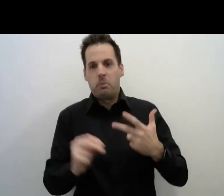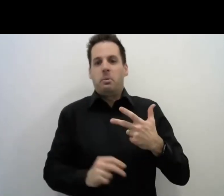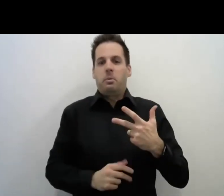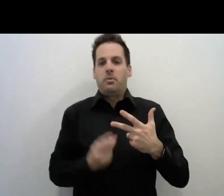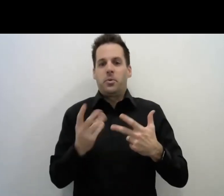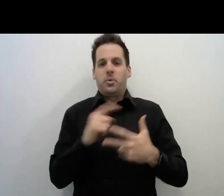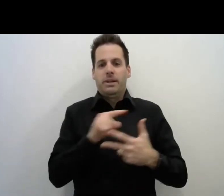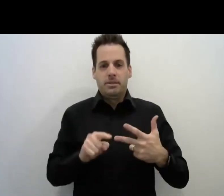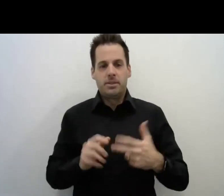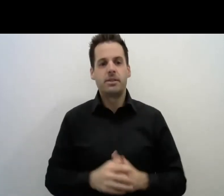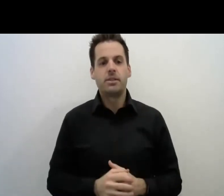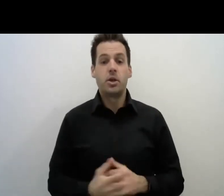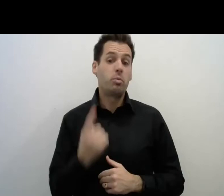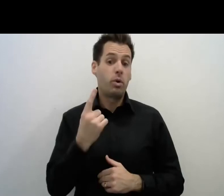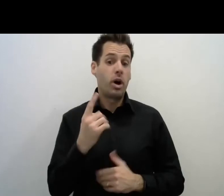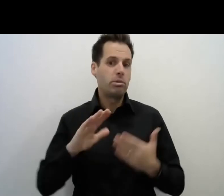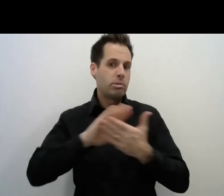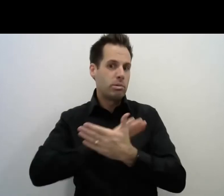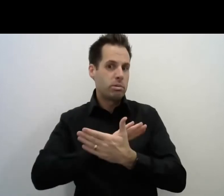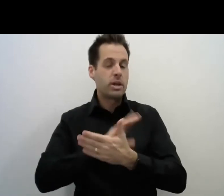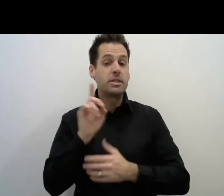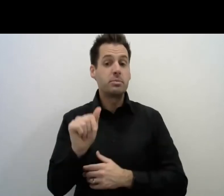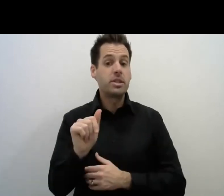one of my hidden disabilities requires that i visit a a